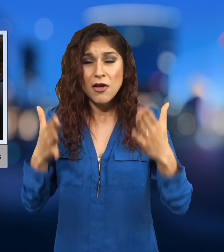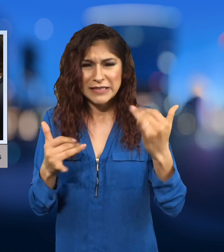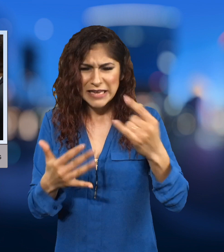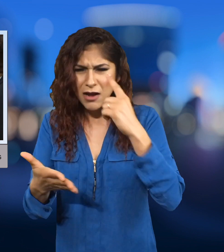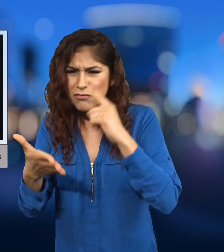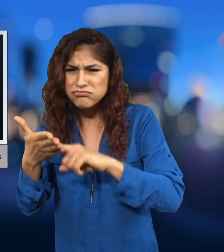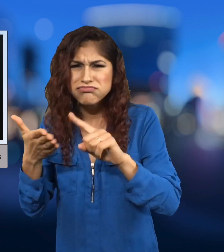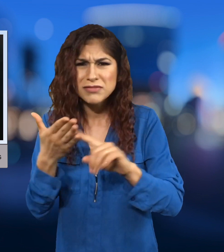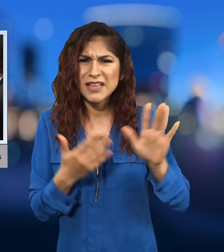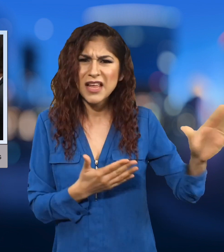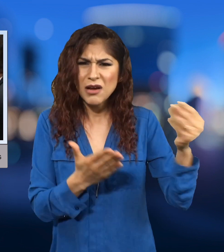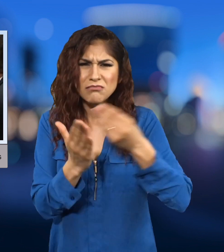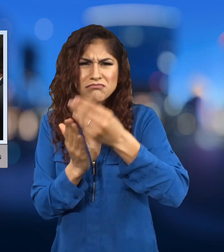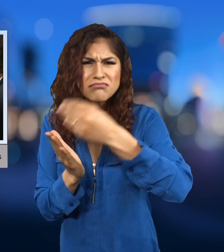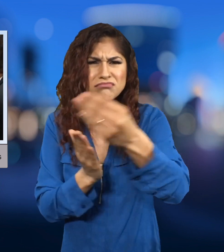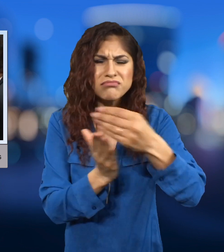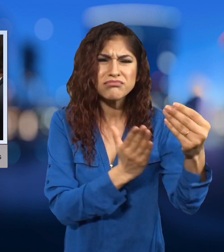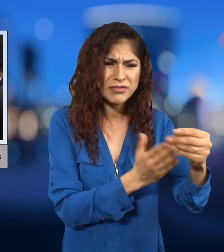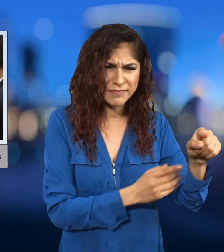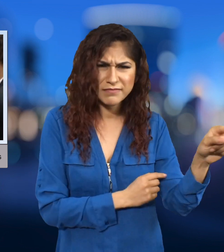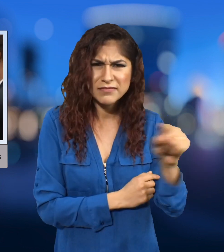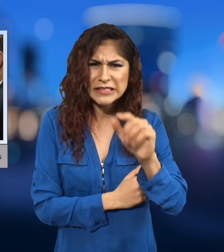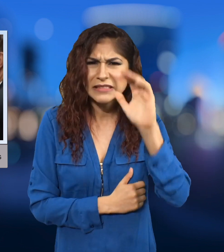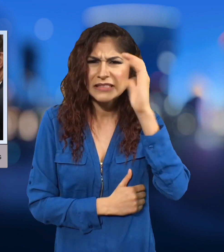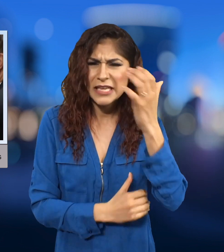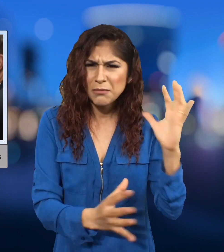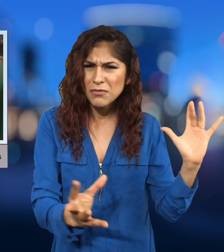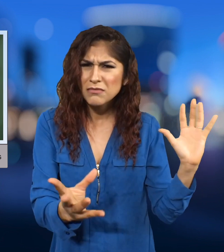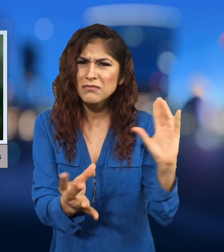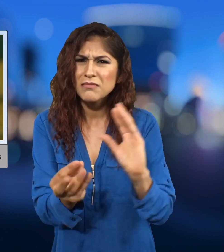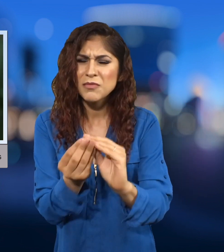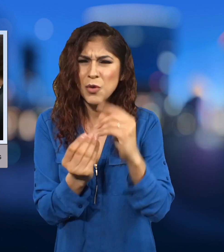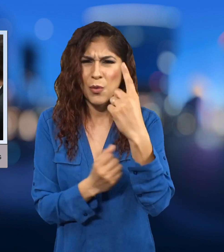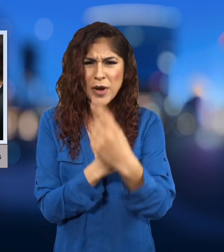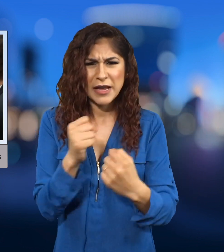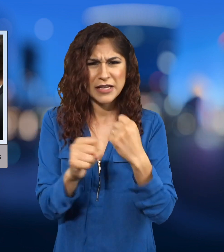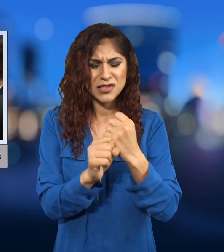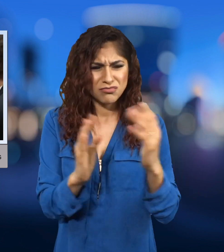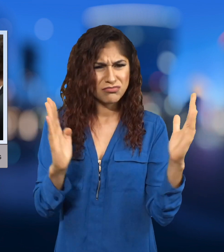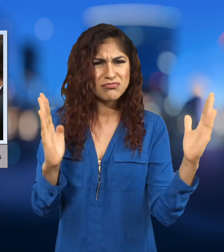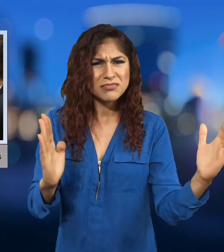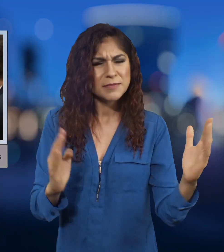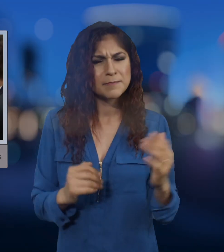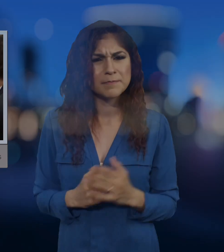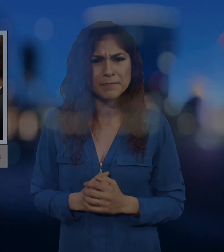Investigators are trying to track the purchases, which Cruz appears to have made in the past year or so.